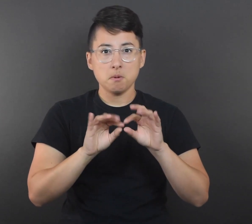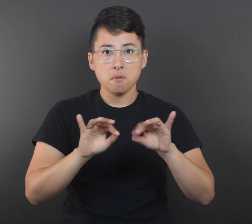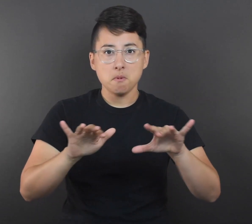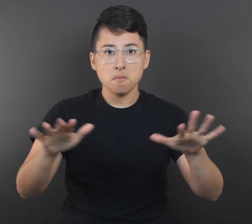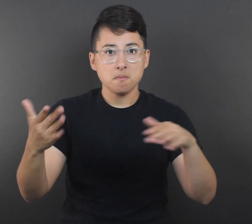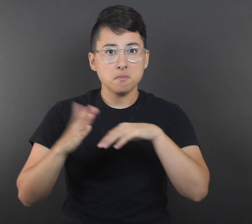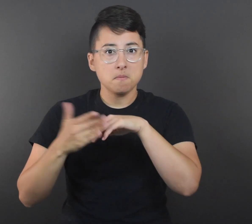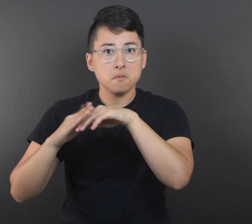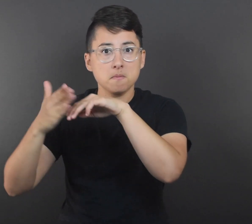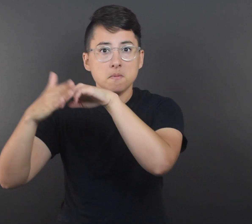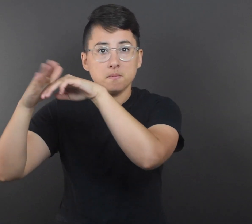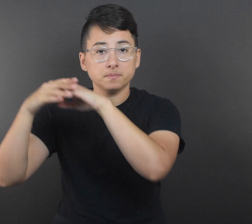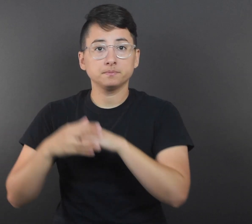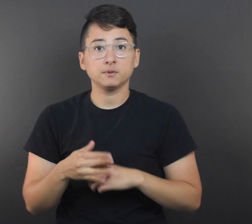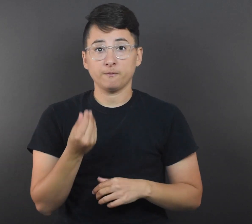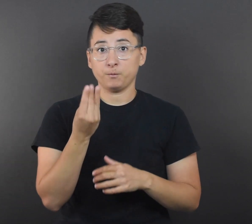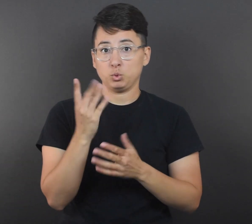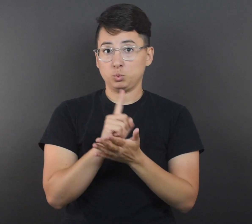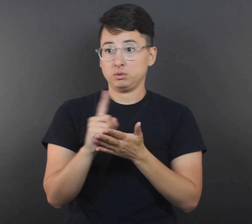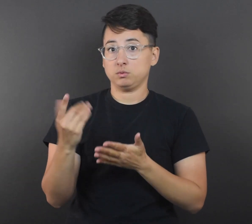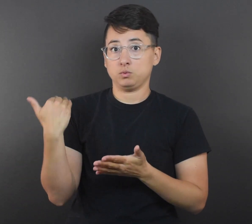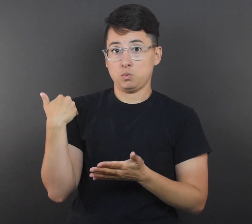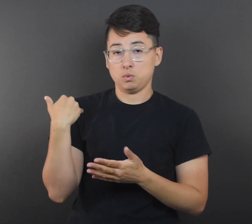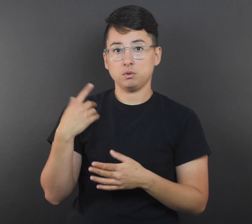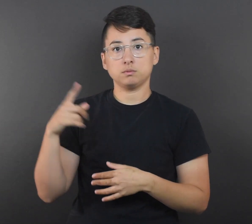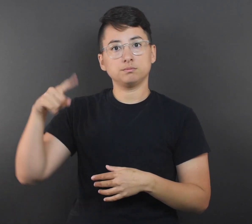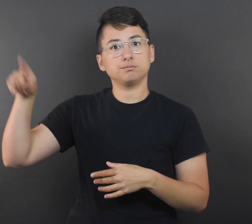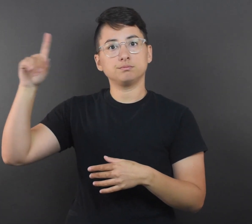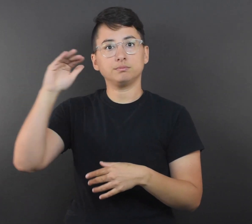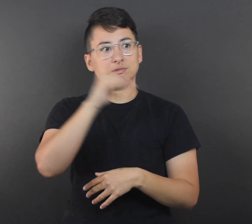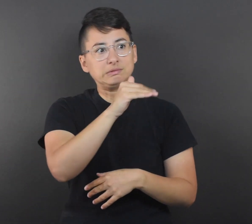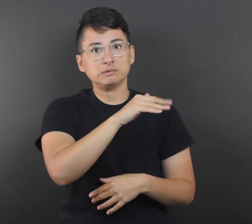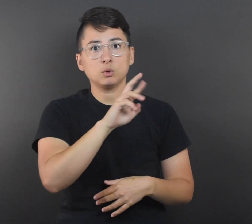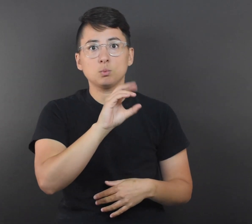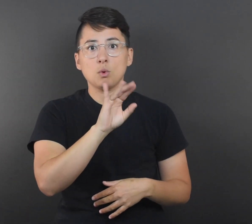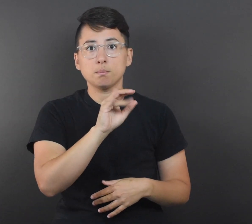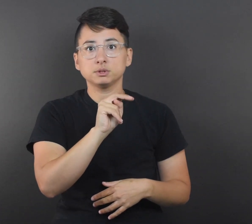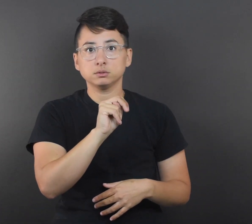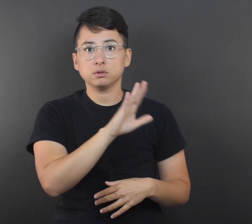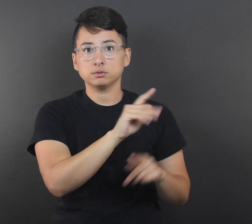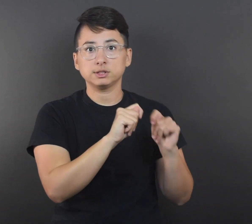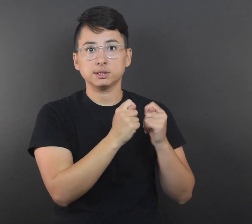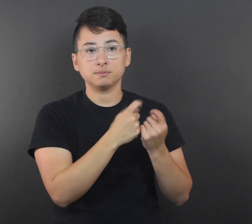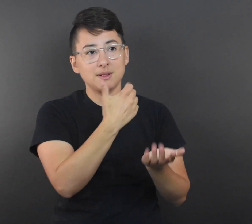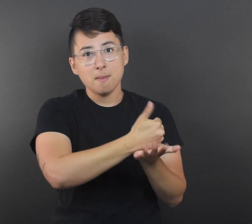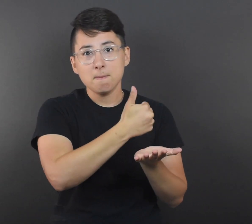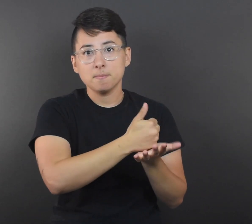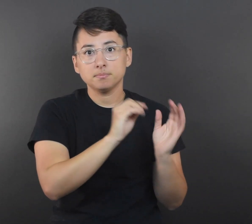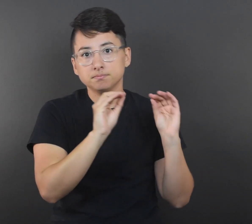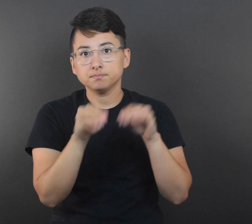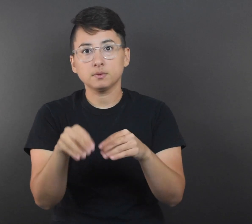momentum. A few weeks ago, Robinson and her team were asked to help implement a vaccination program